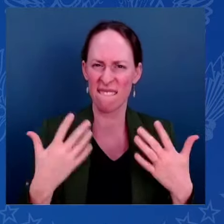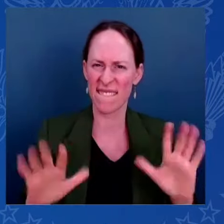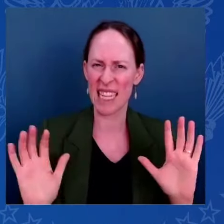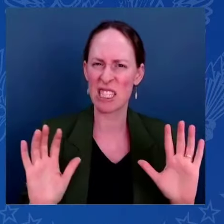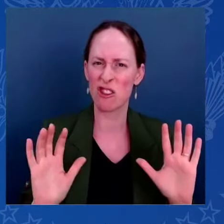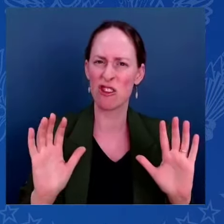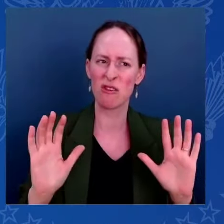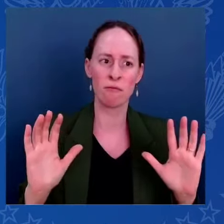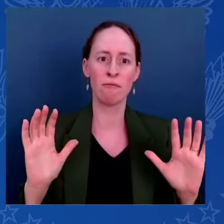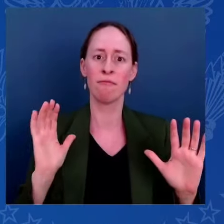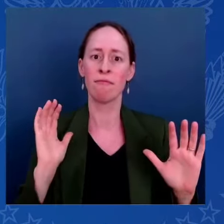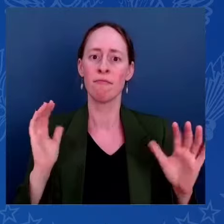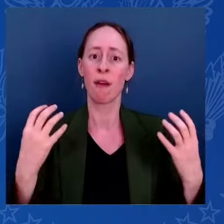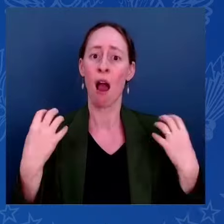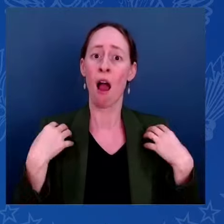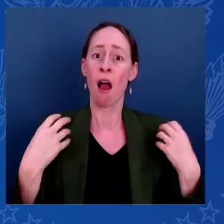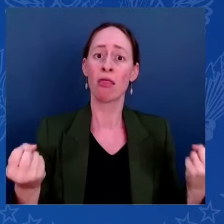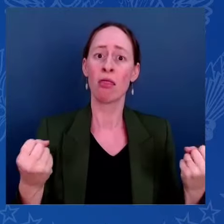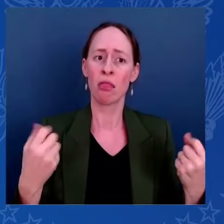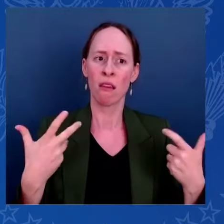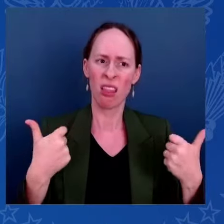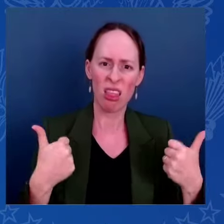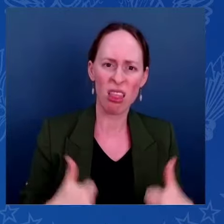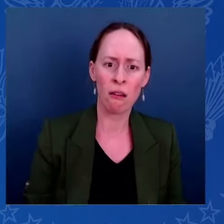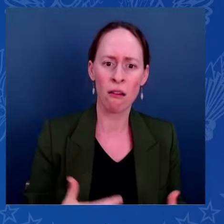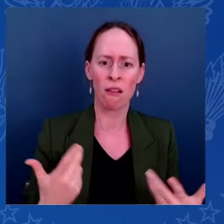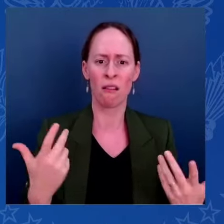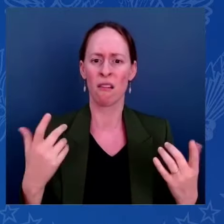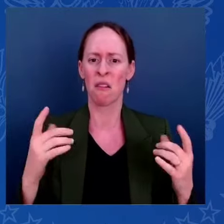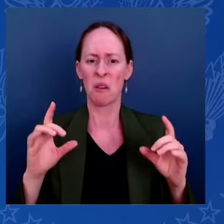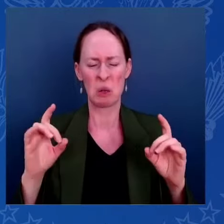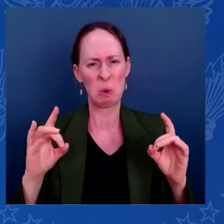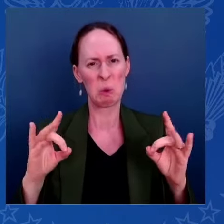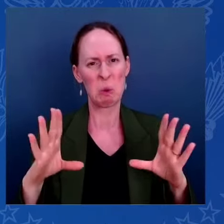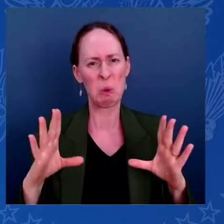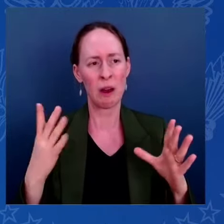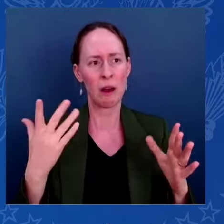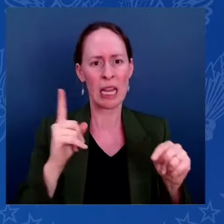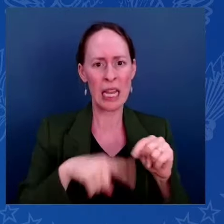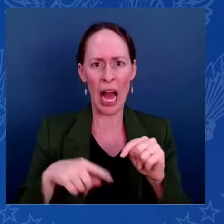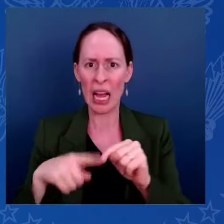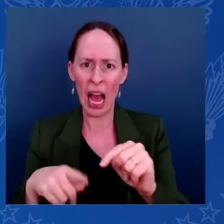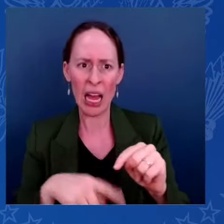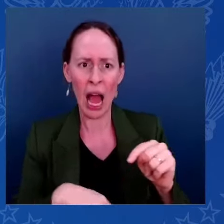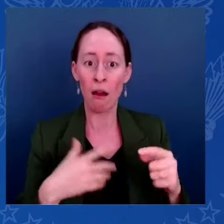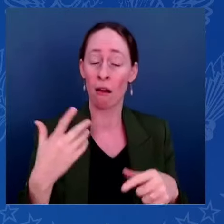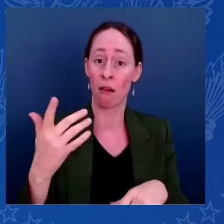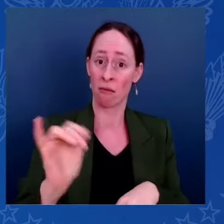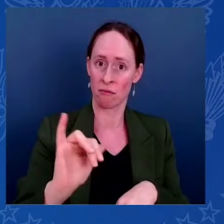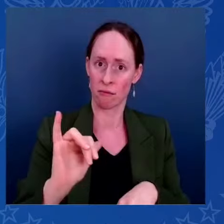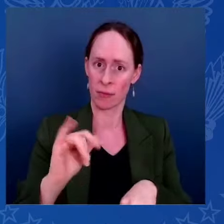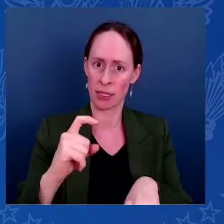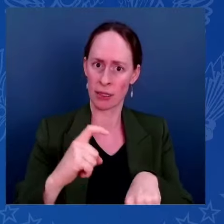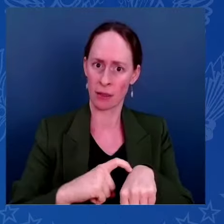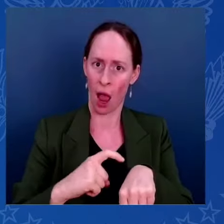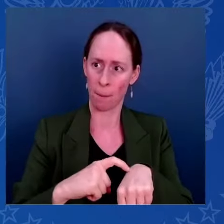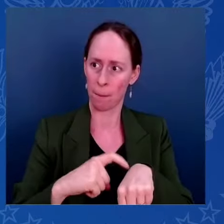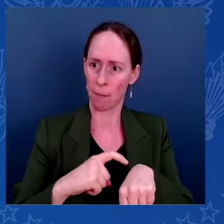For every night spent in the hospital, there's a lost chance to learn maybe the key ingredient in a secret family recipe.